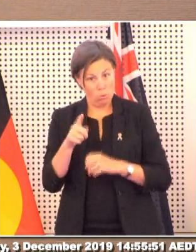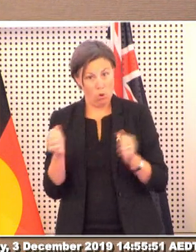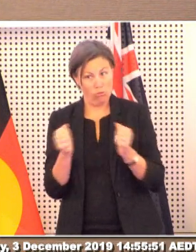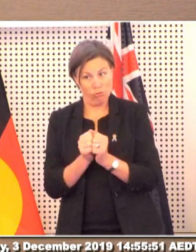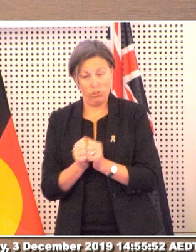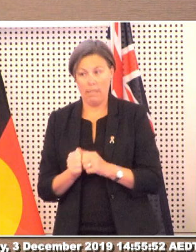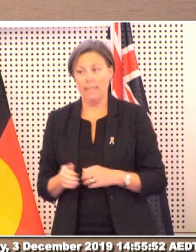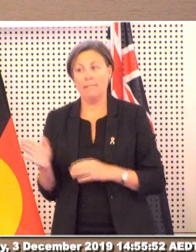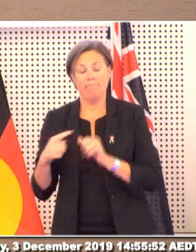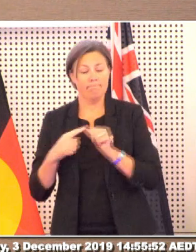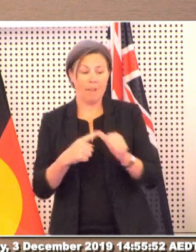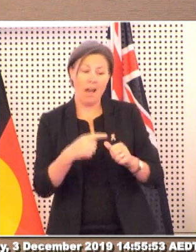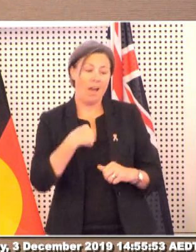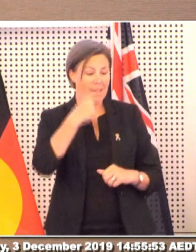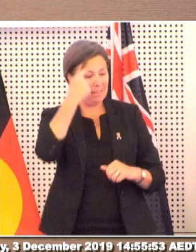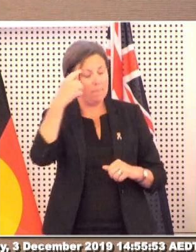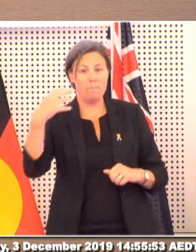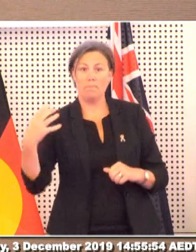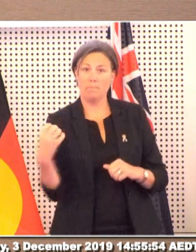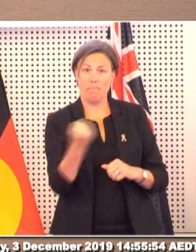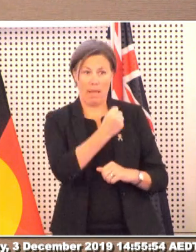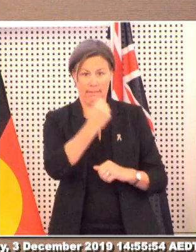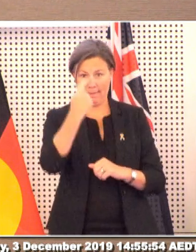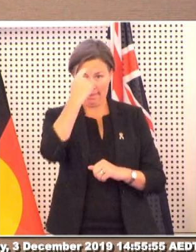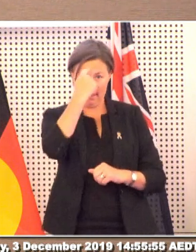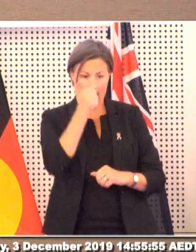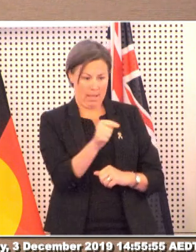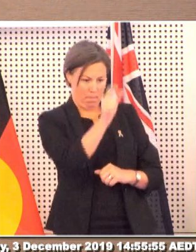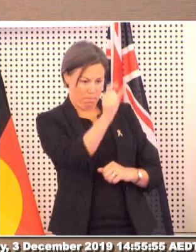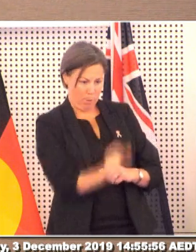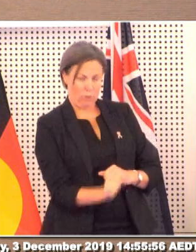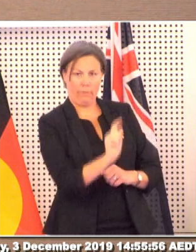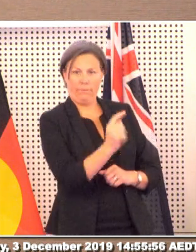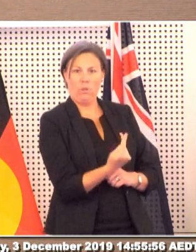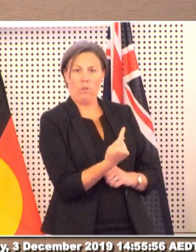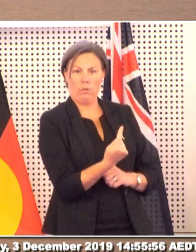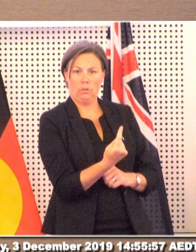We have to start with the individual but community visitors will tell me that they